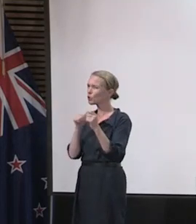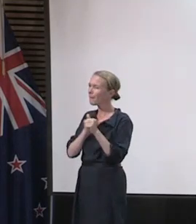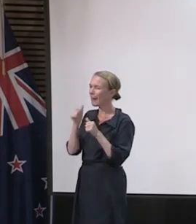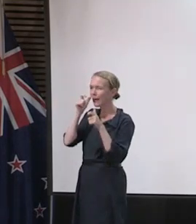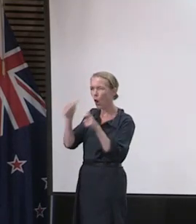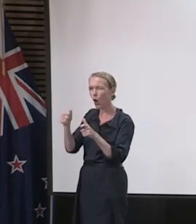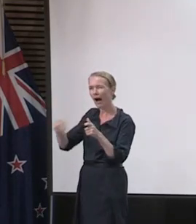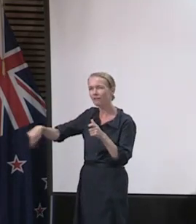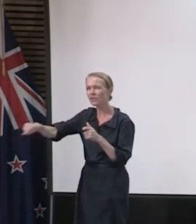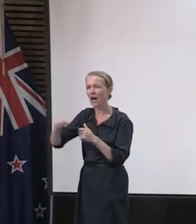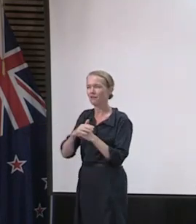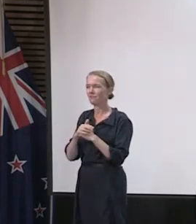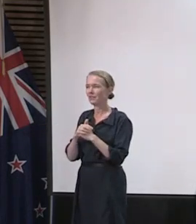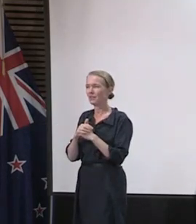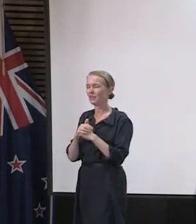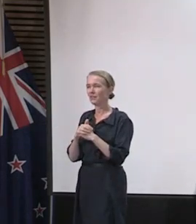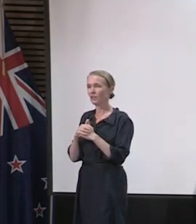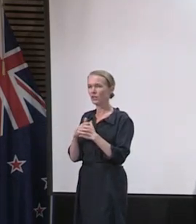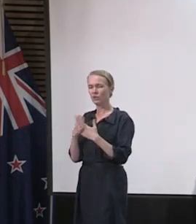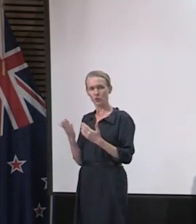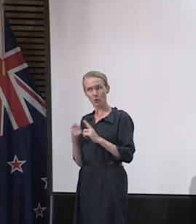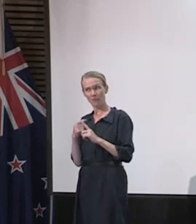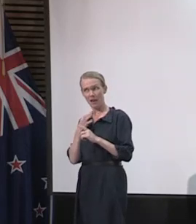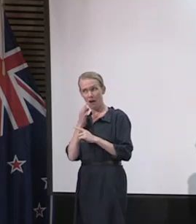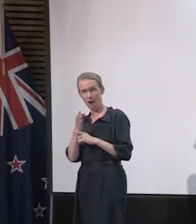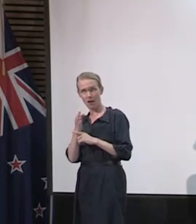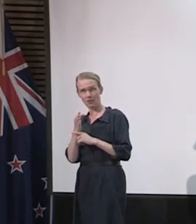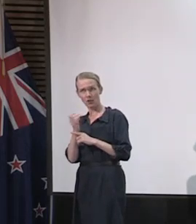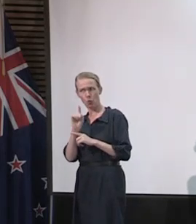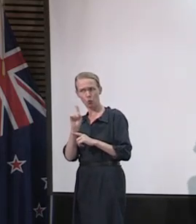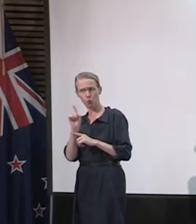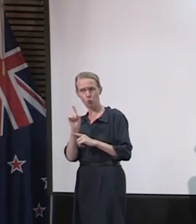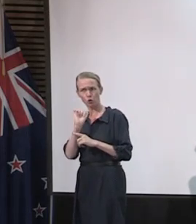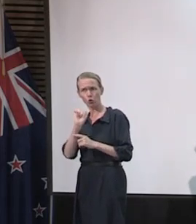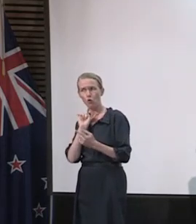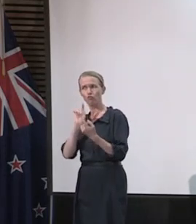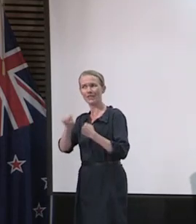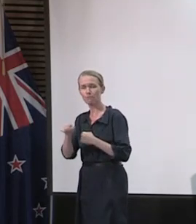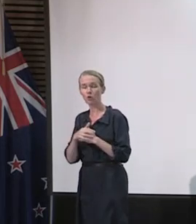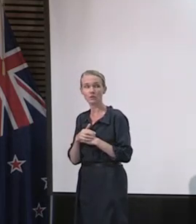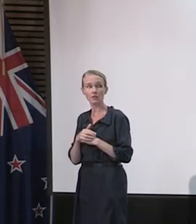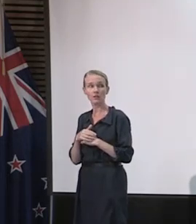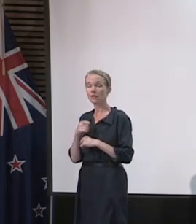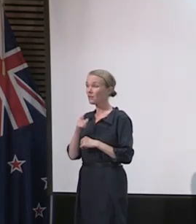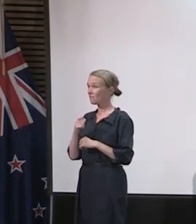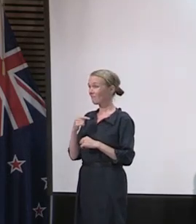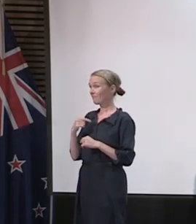acting. Why isn't he showing more compassions? " What is